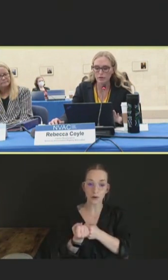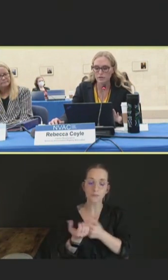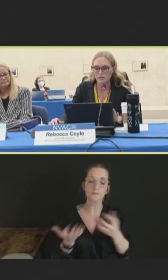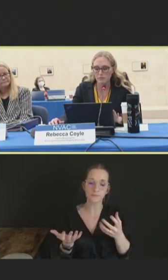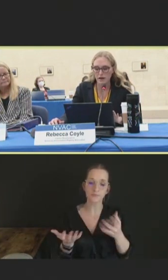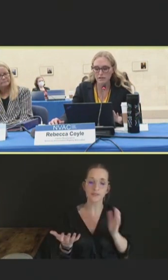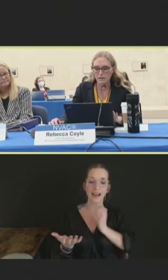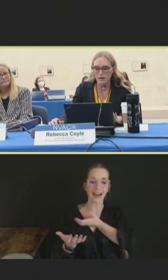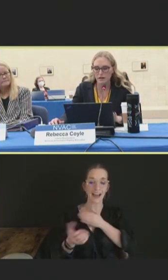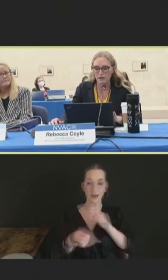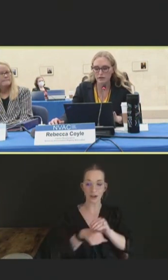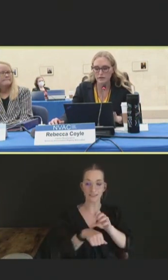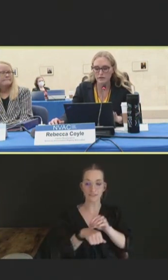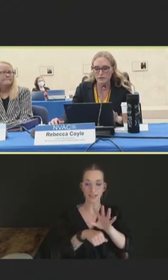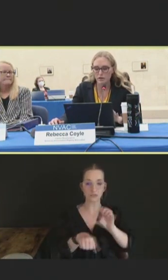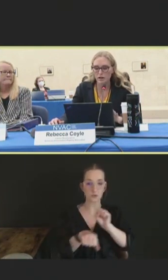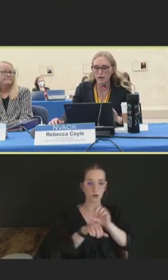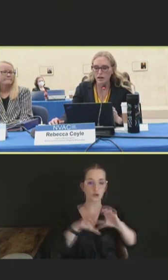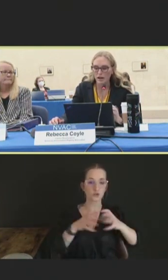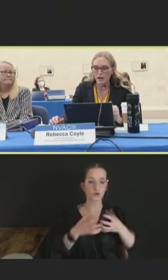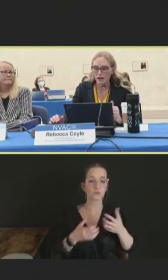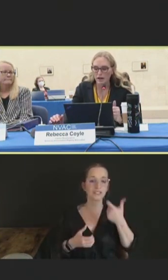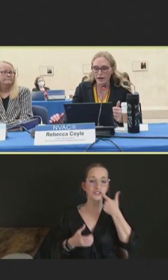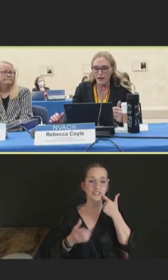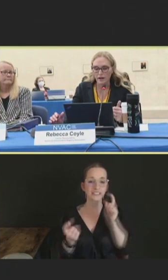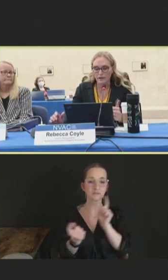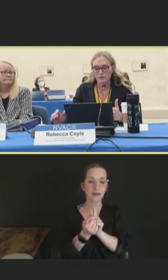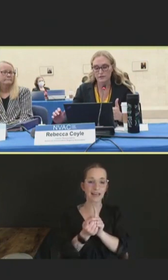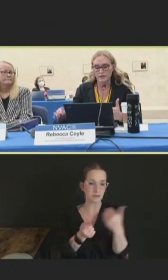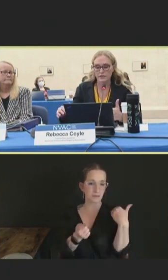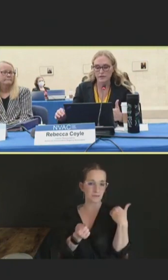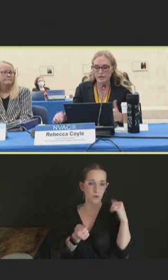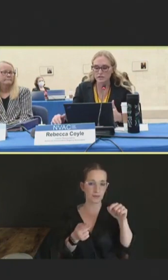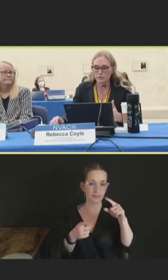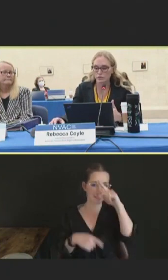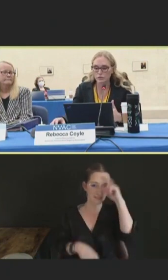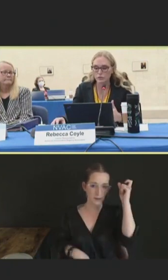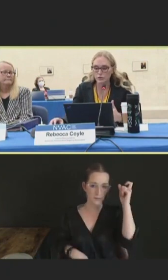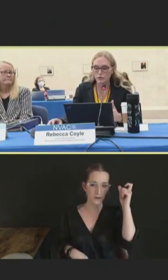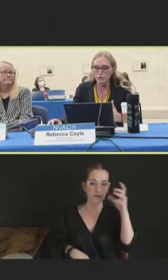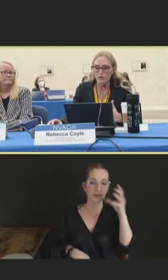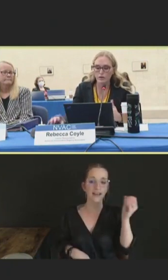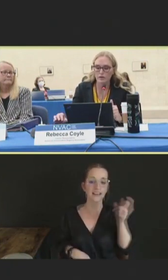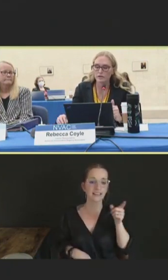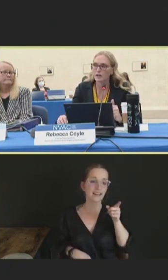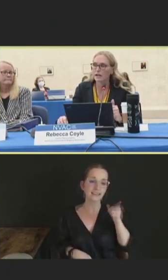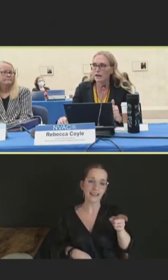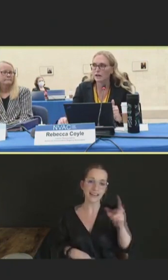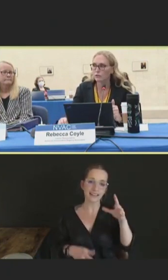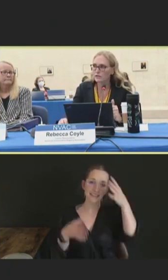group just met earlier this summer and have decided to move forward with the data at rest